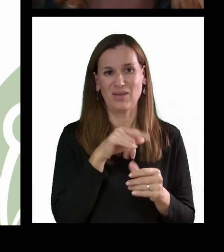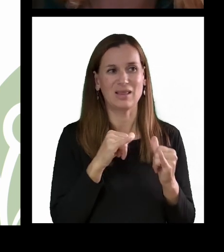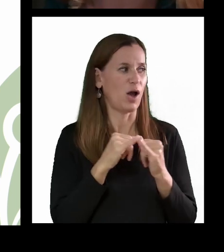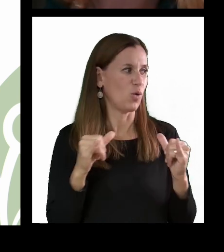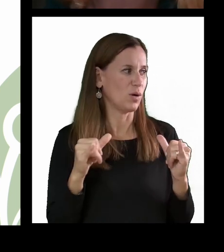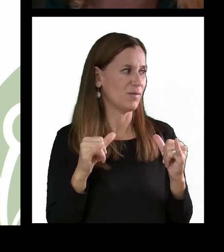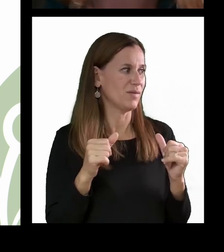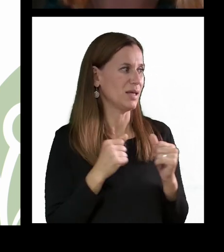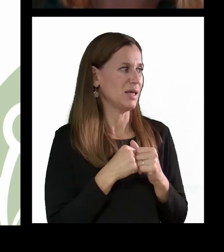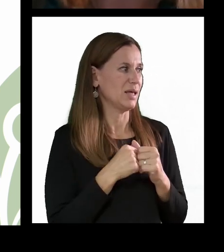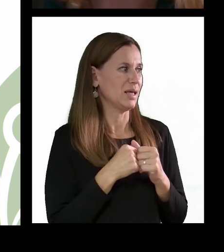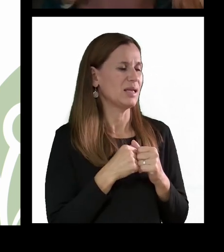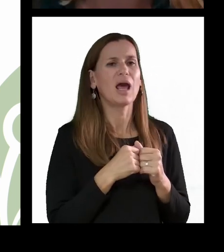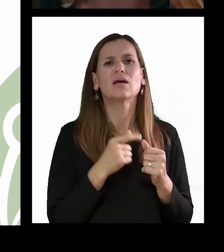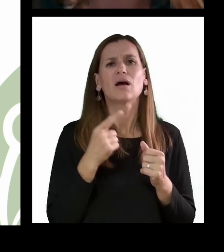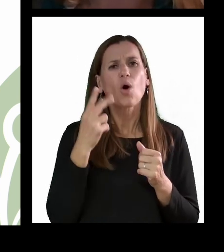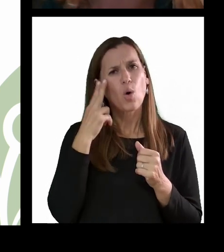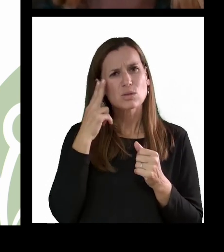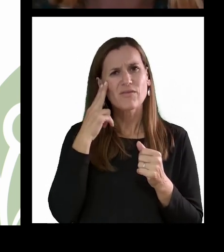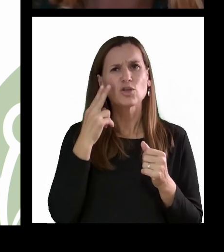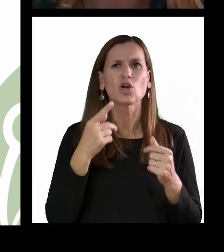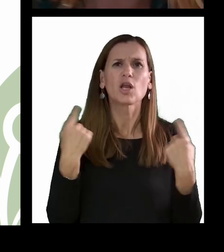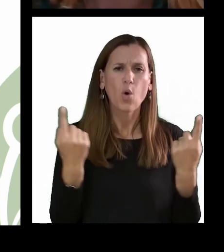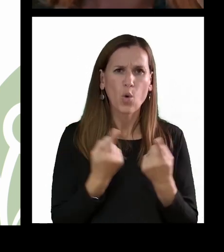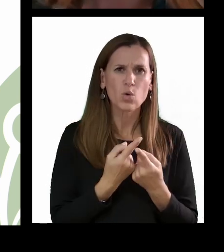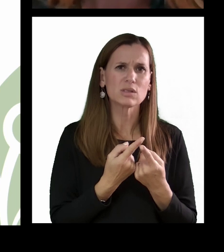the environmental awareness, to promote the inclusion of people with special